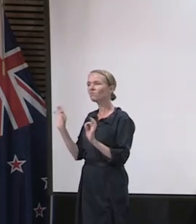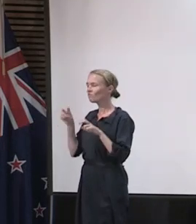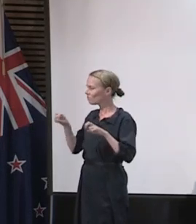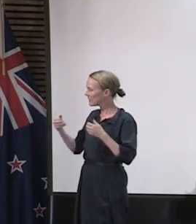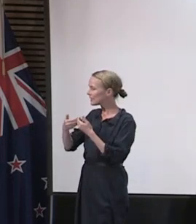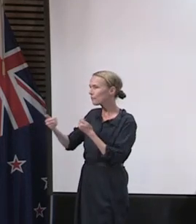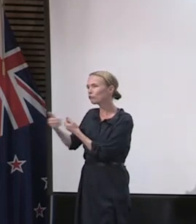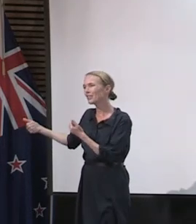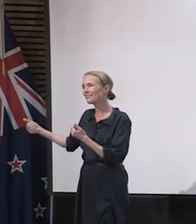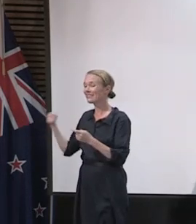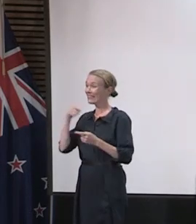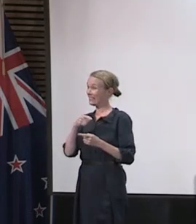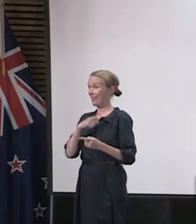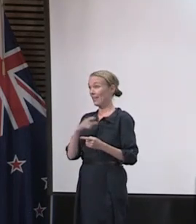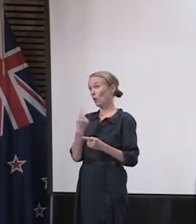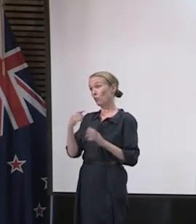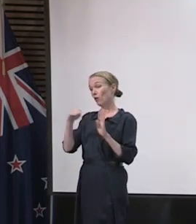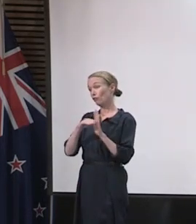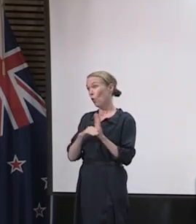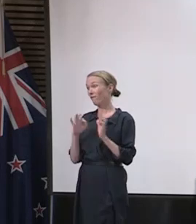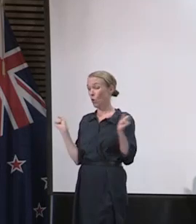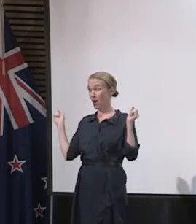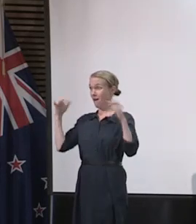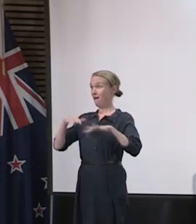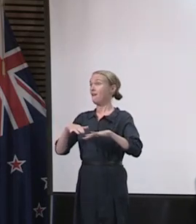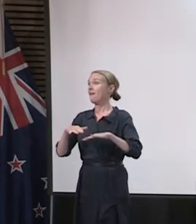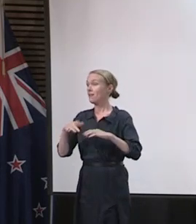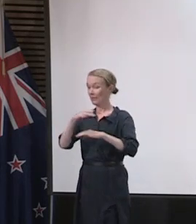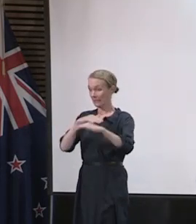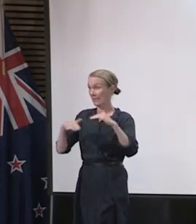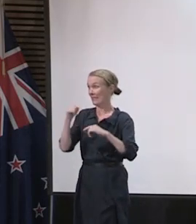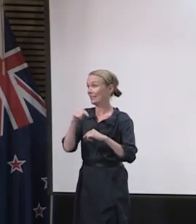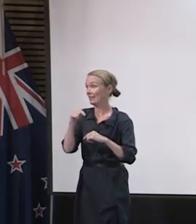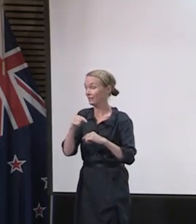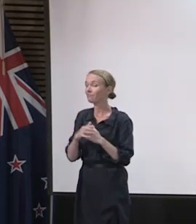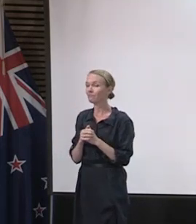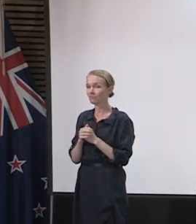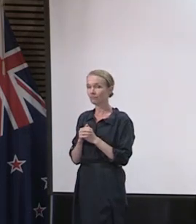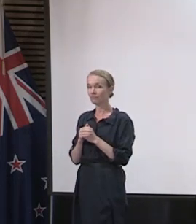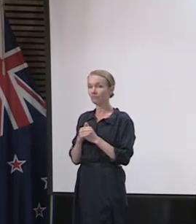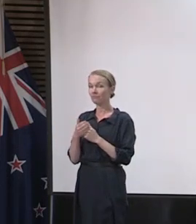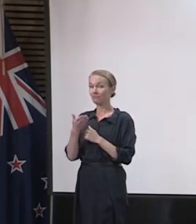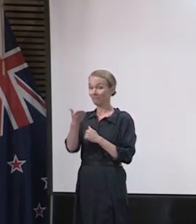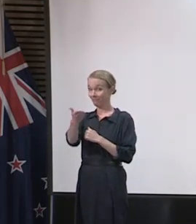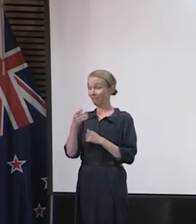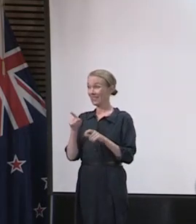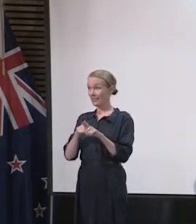particular situation - help mitigate the public health risks and balance those against the clear needs of